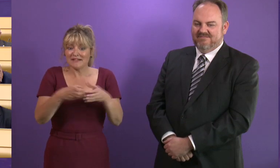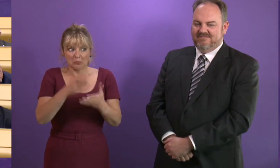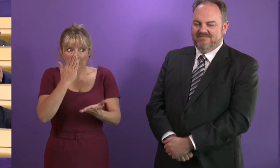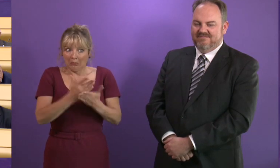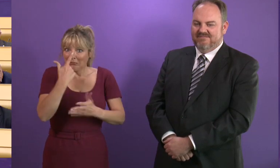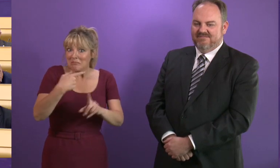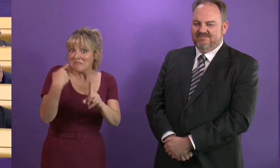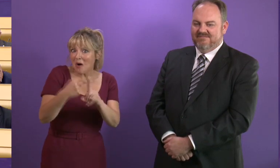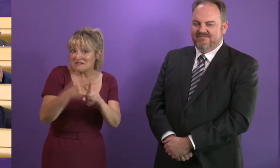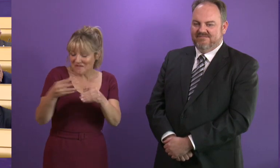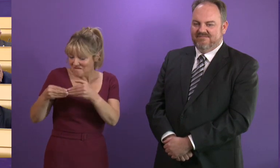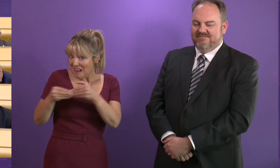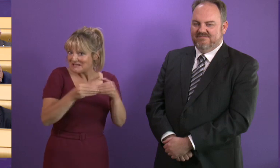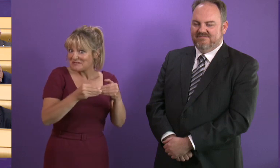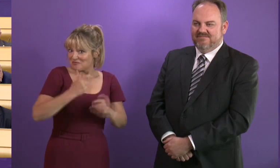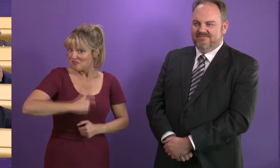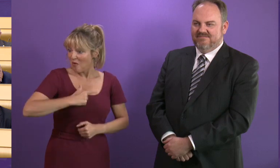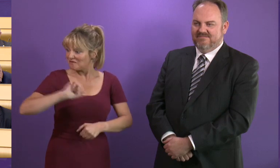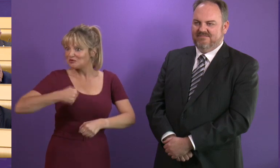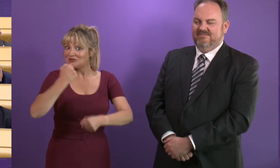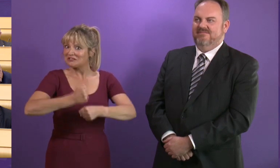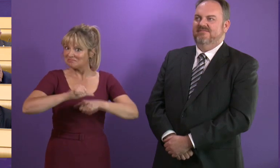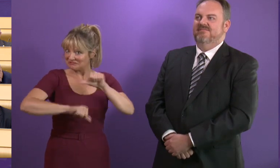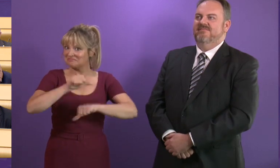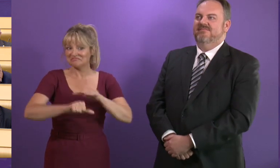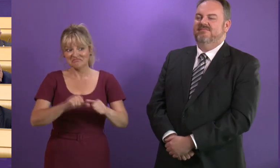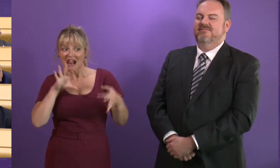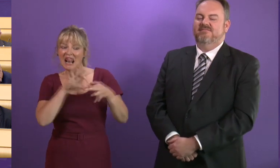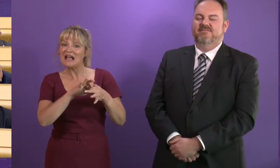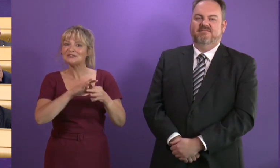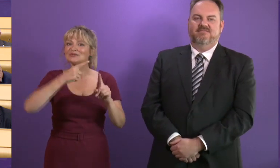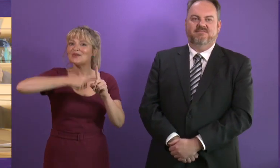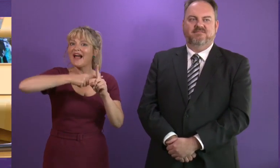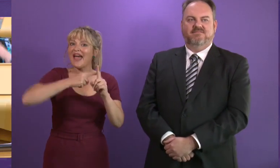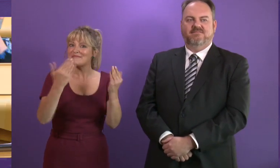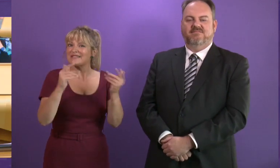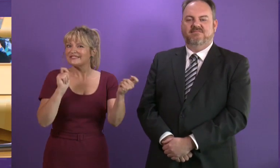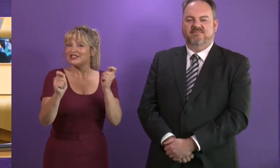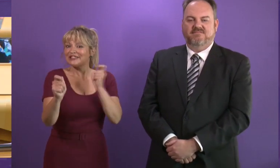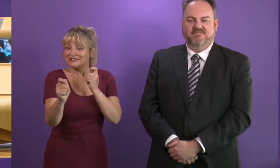role of the Scottish Government on climate change. I am absolutely happy to look young